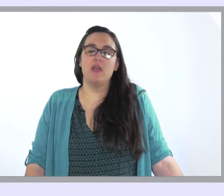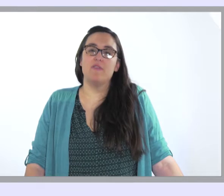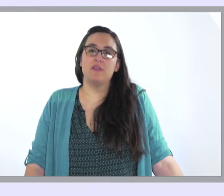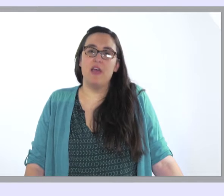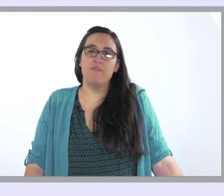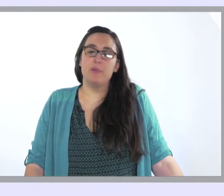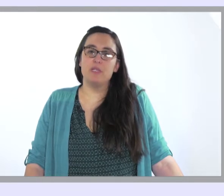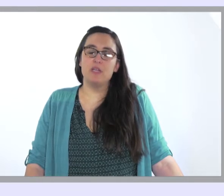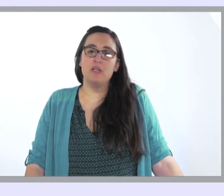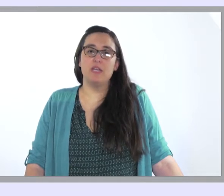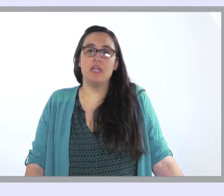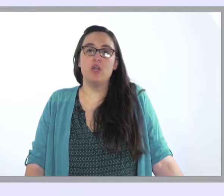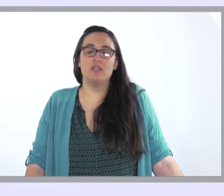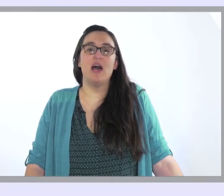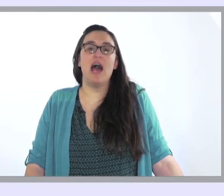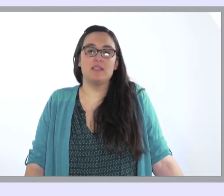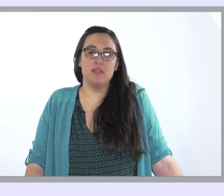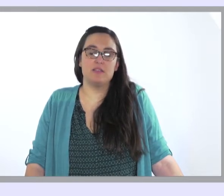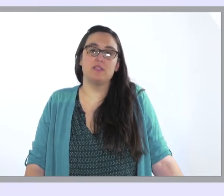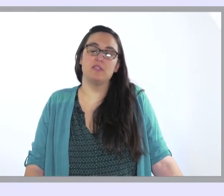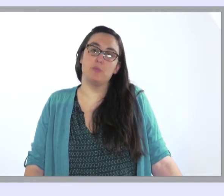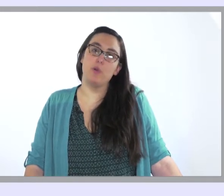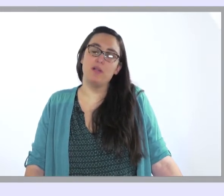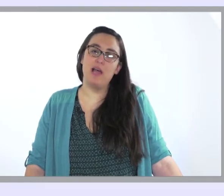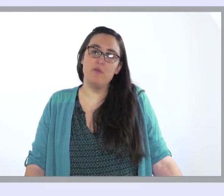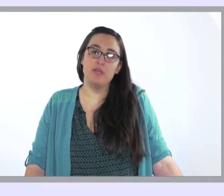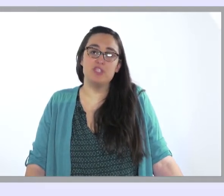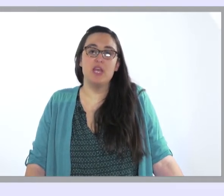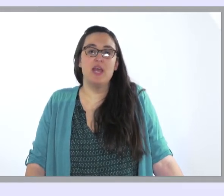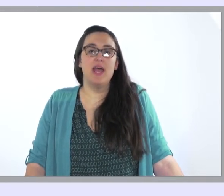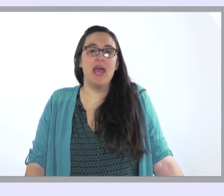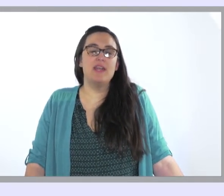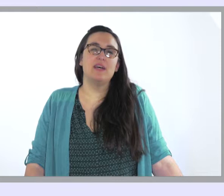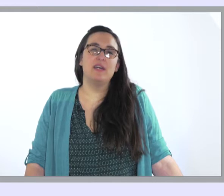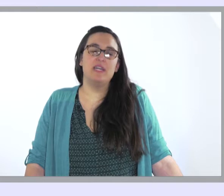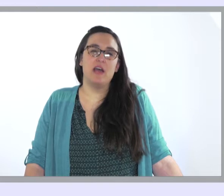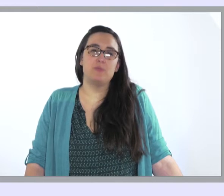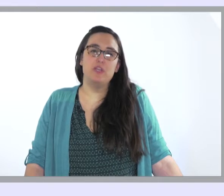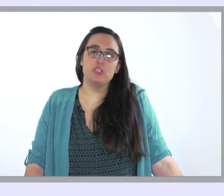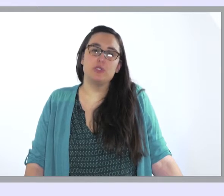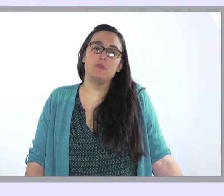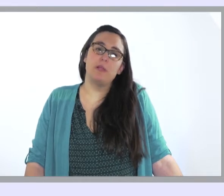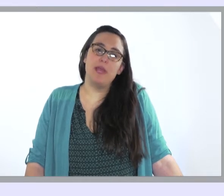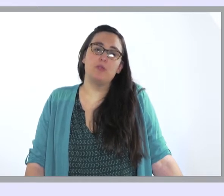whenever deaf people cannot access the spoken language and it has been used to supplement